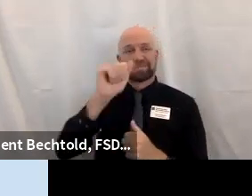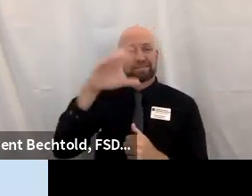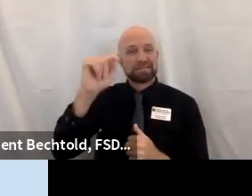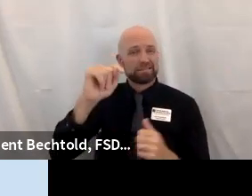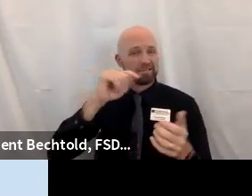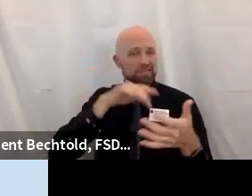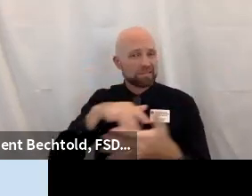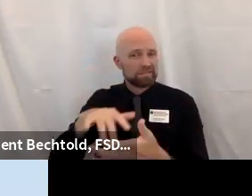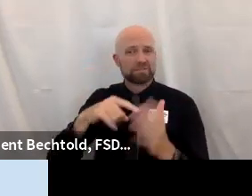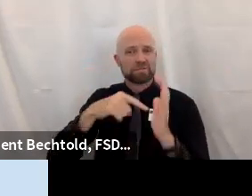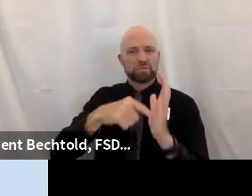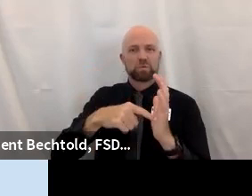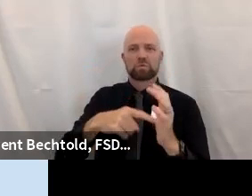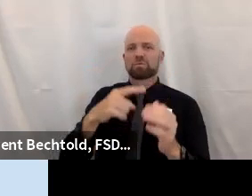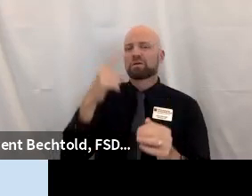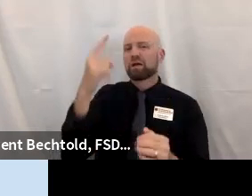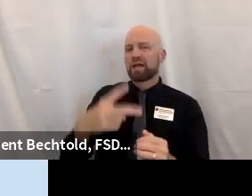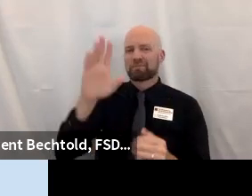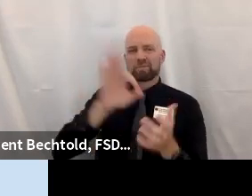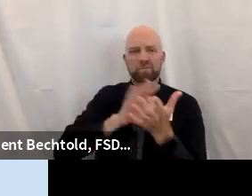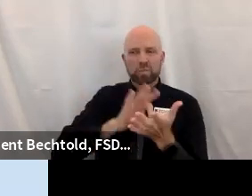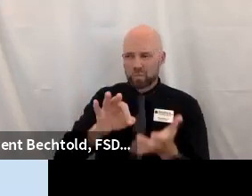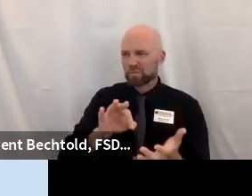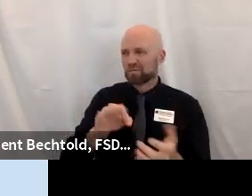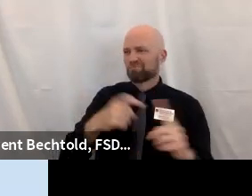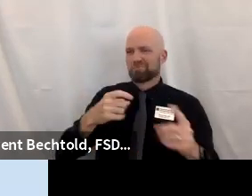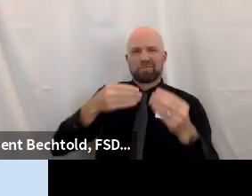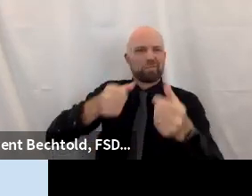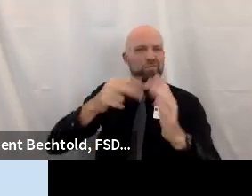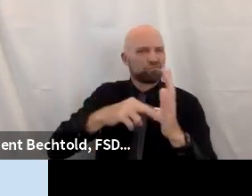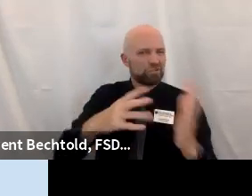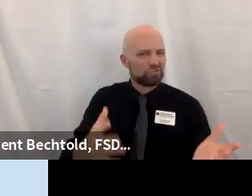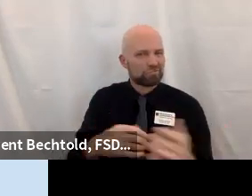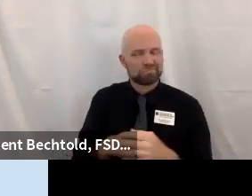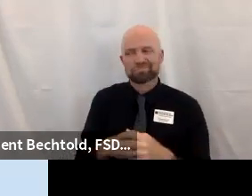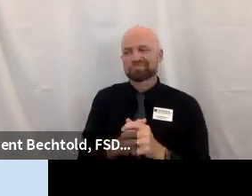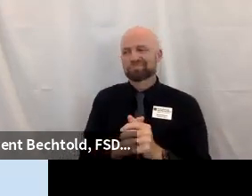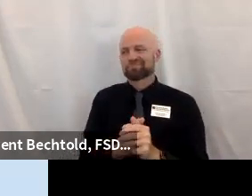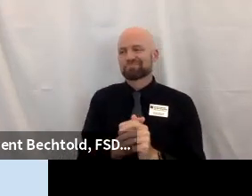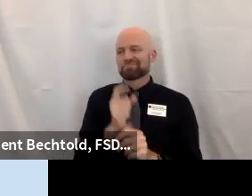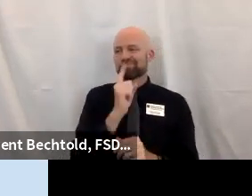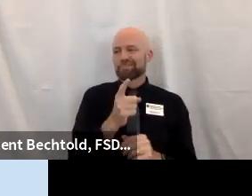Fluency impacts signing also. Studies show that half of the scores from fluency